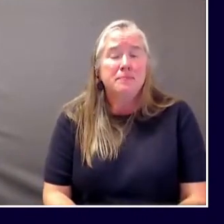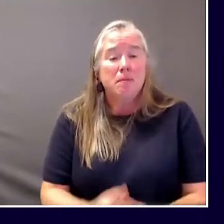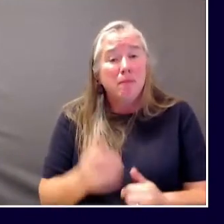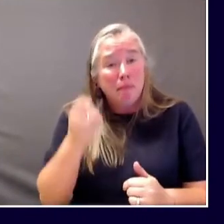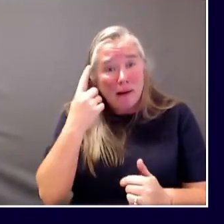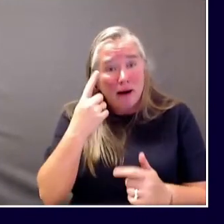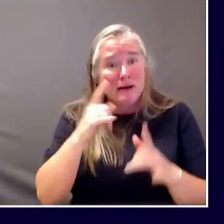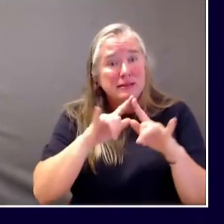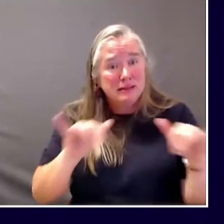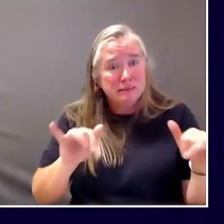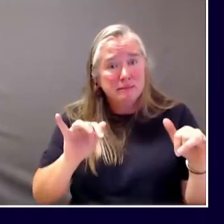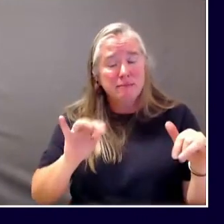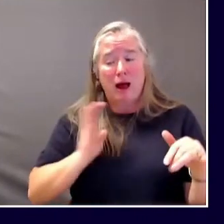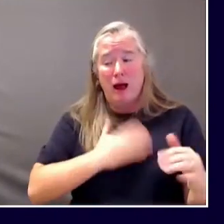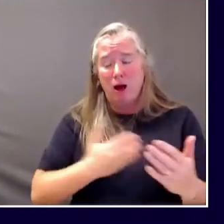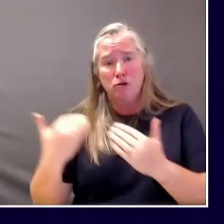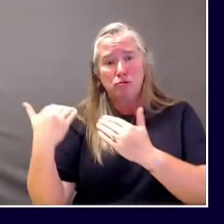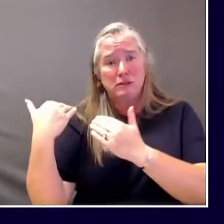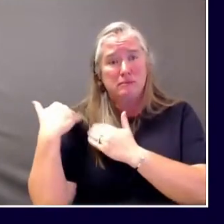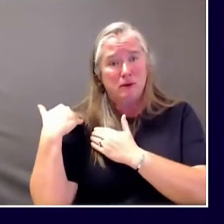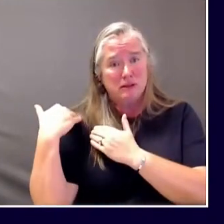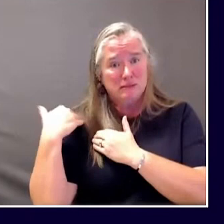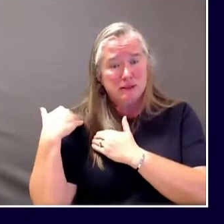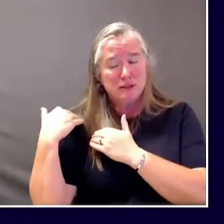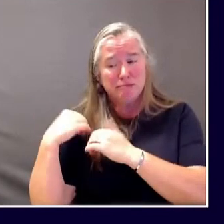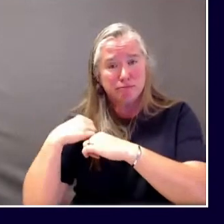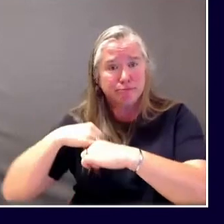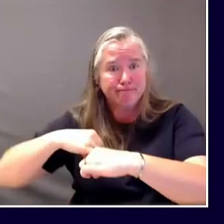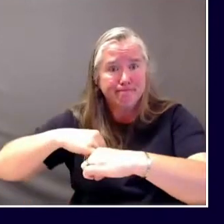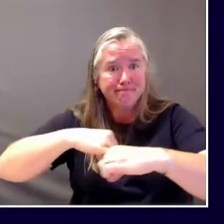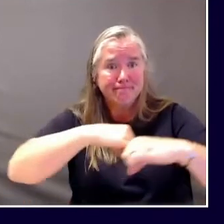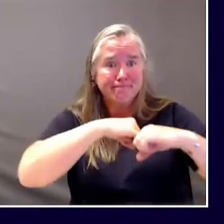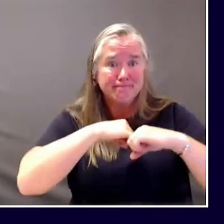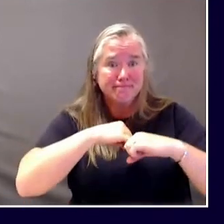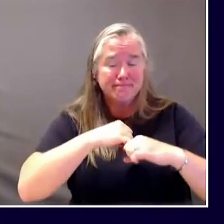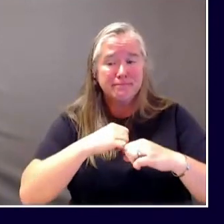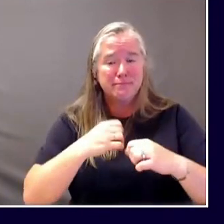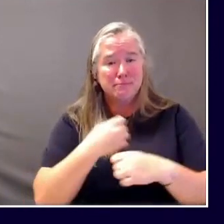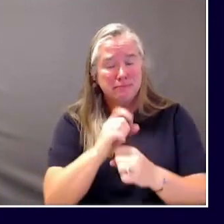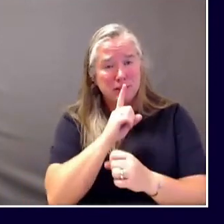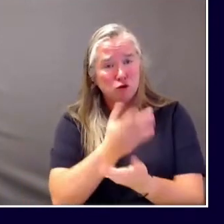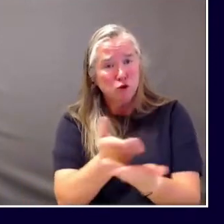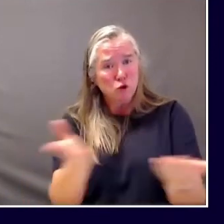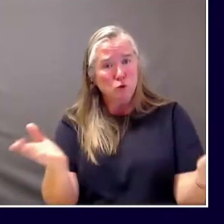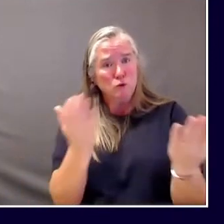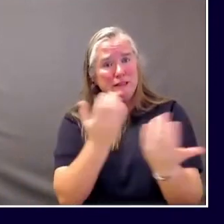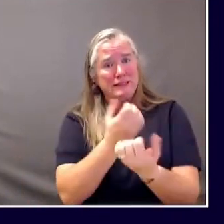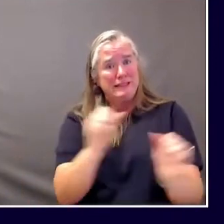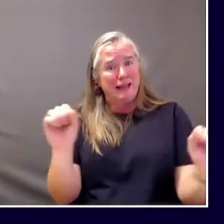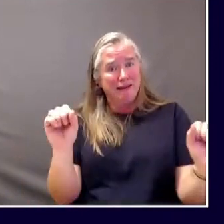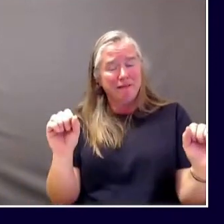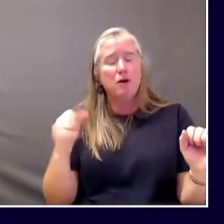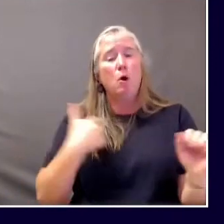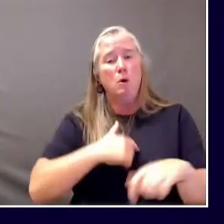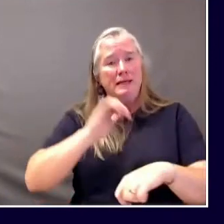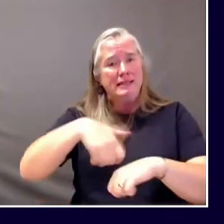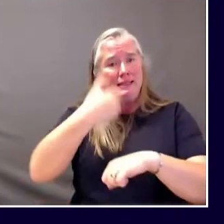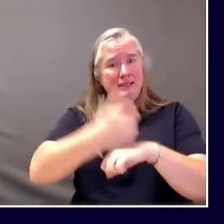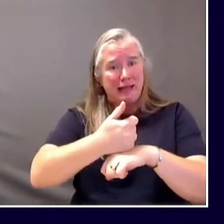overall campaign to keep people safe you